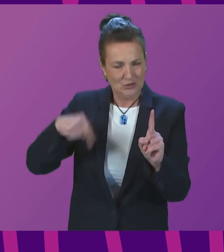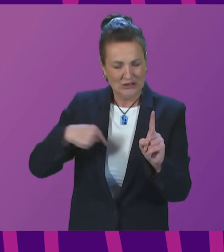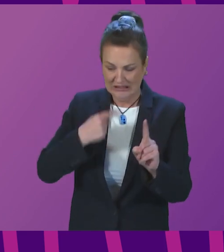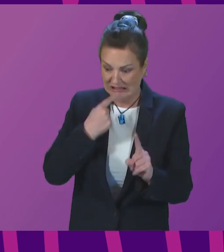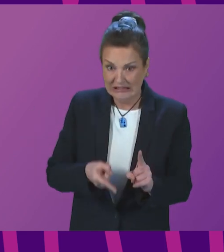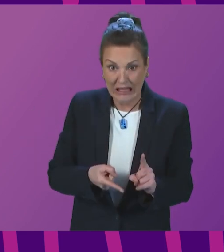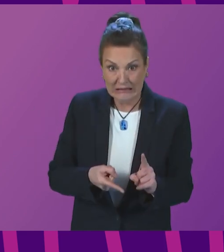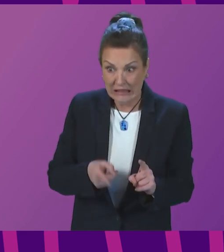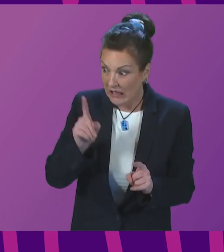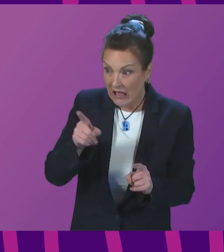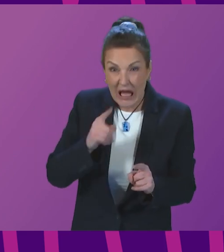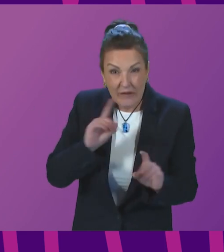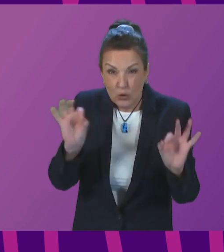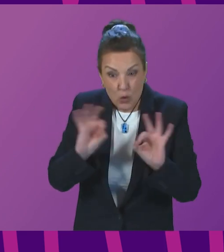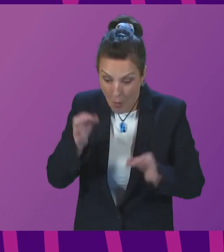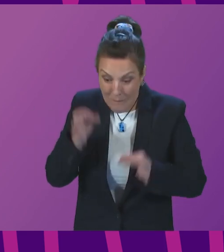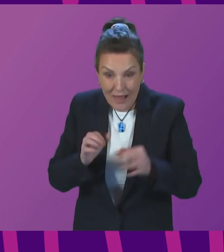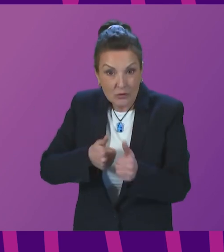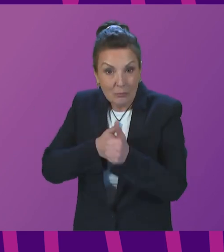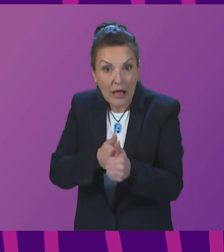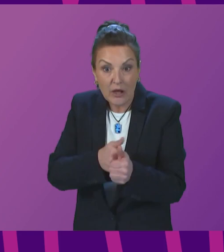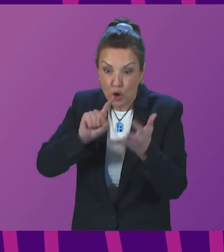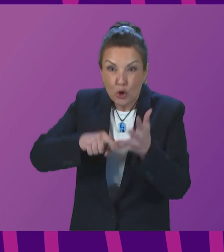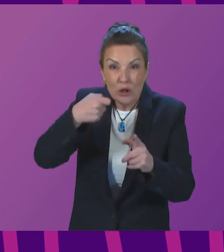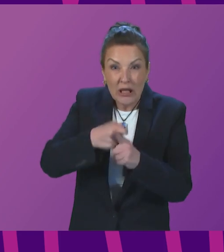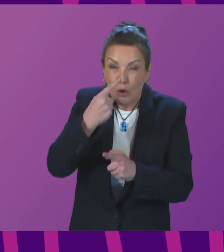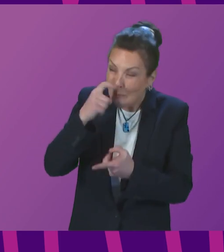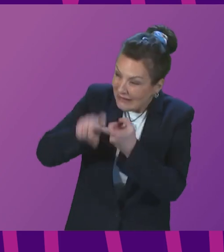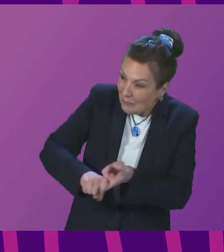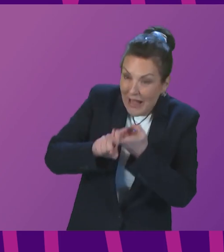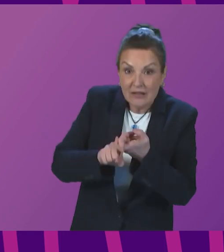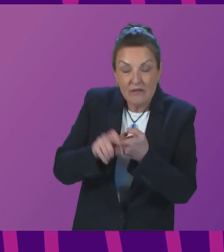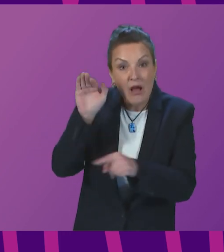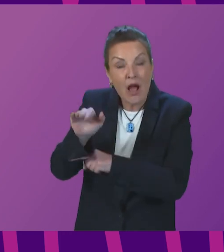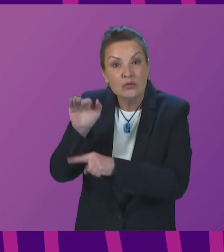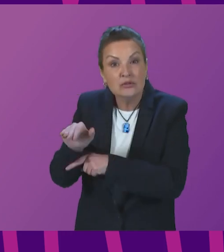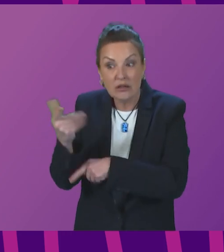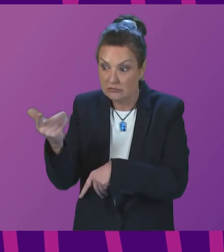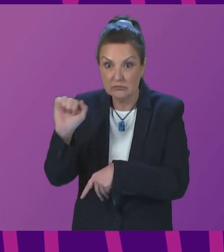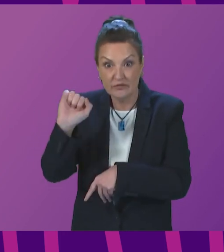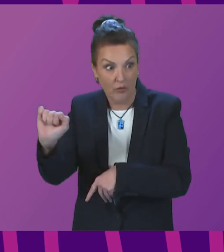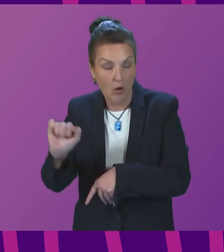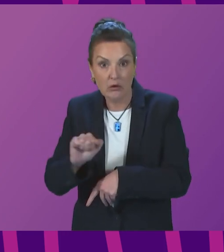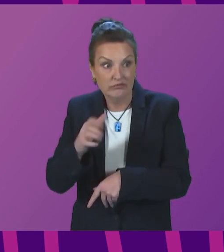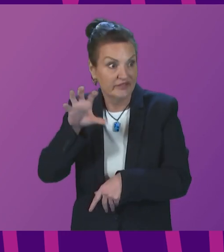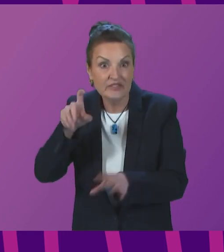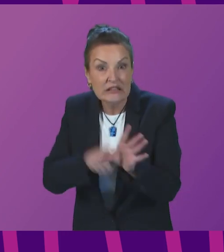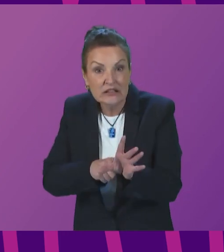be wholly dependent on imports of oil and gas within 15 years, due to a lack of confidence to invest.